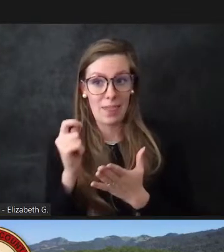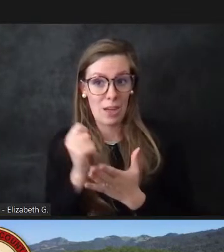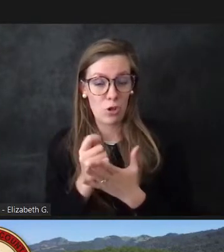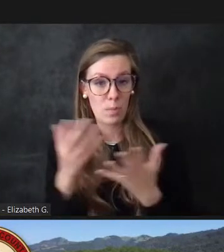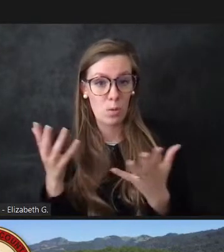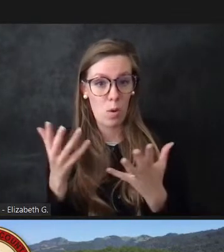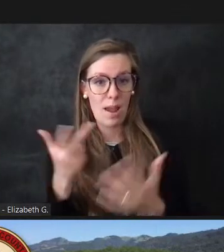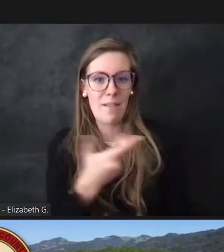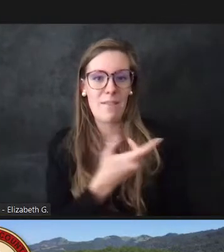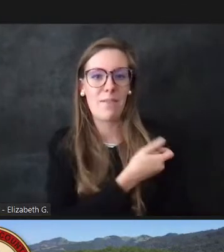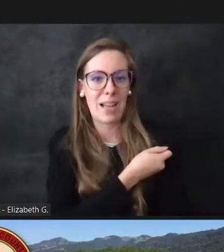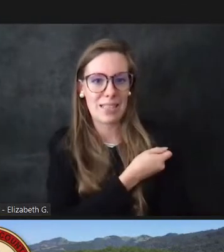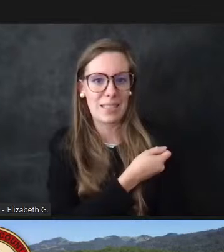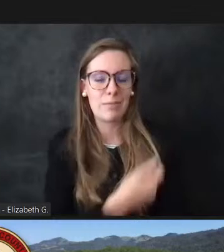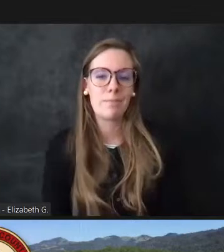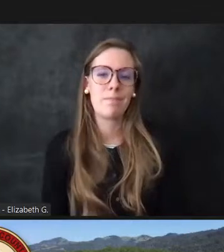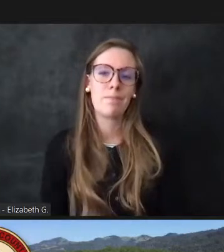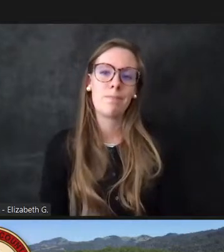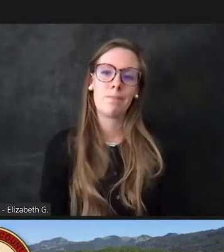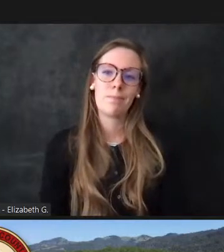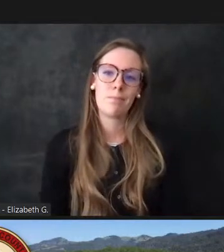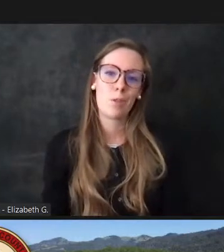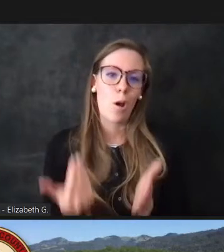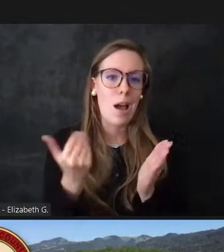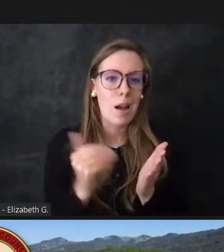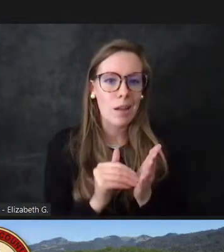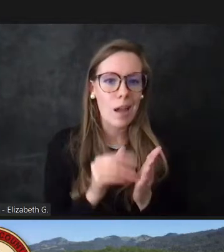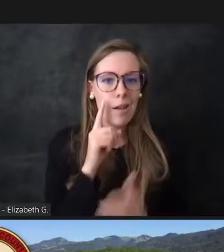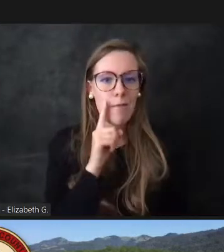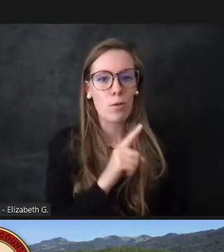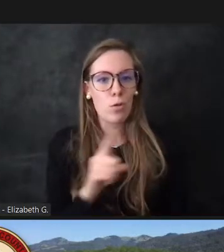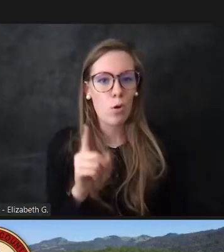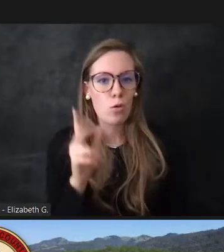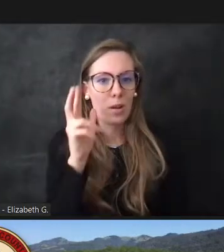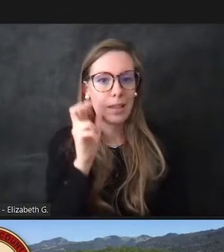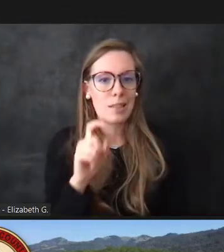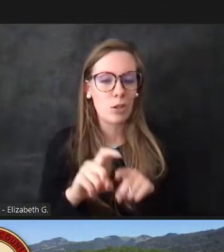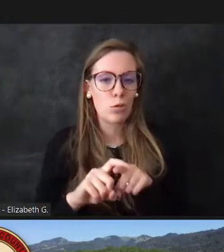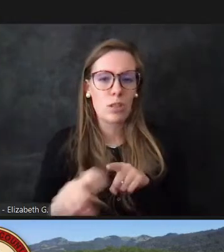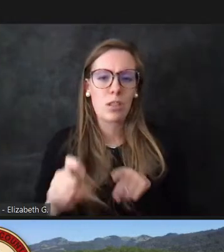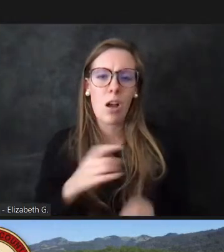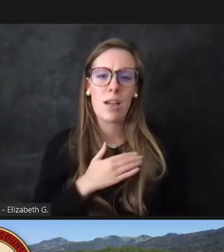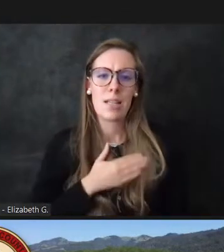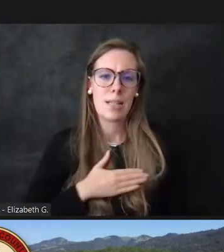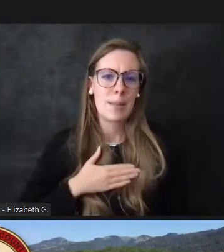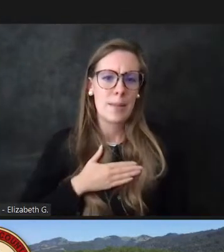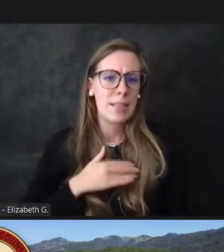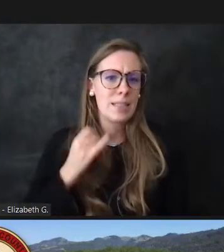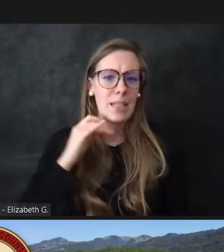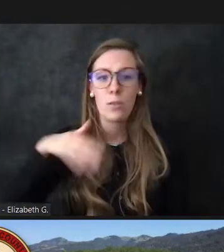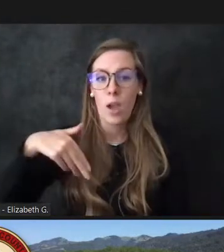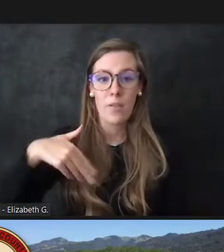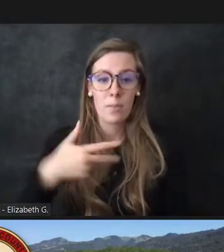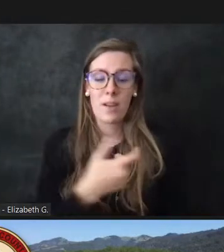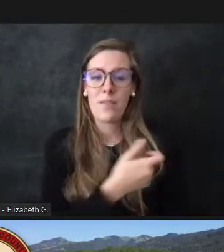Again, once again, for those who are listening to this call, please, if you have not been vaccinated, get it done.